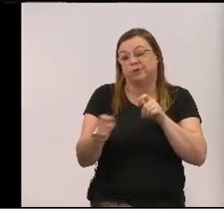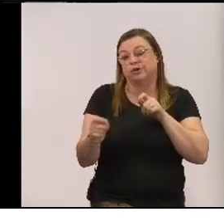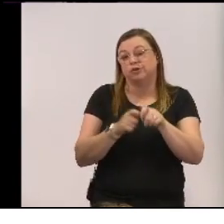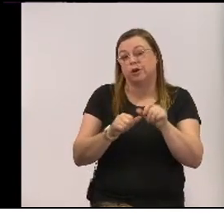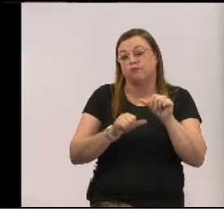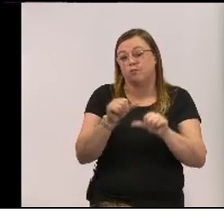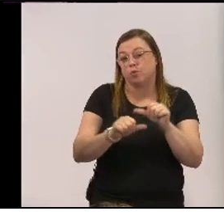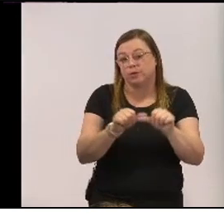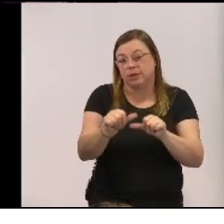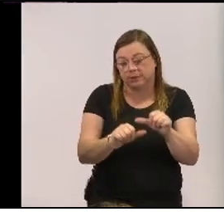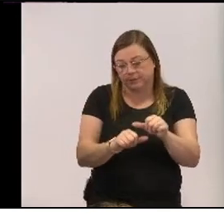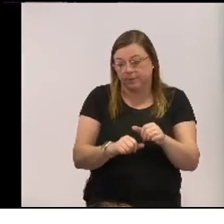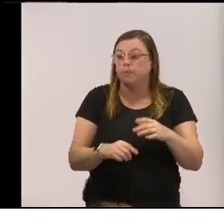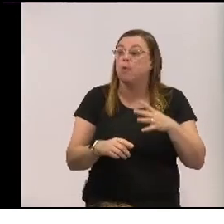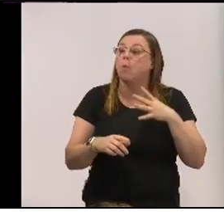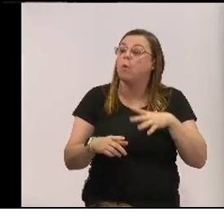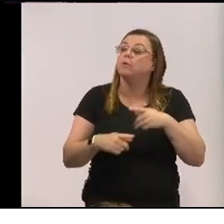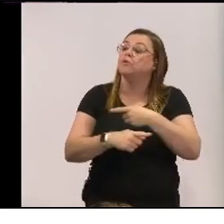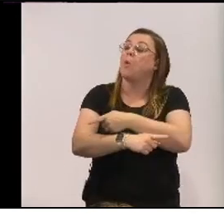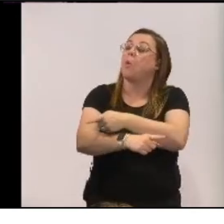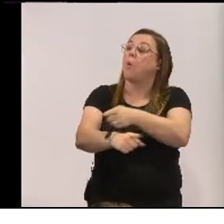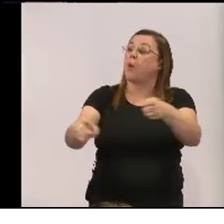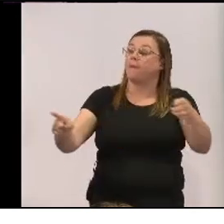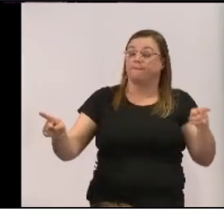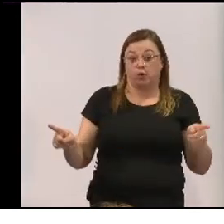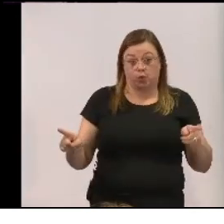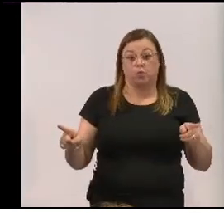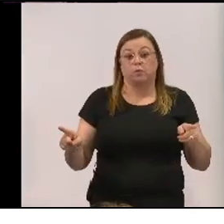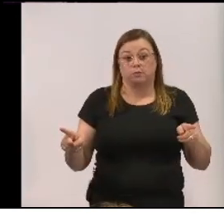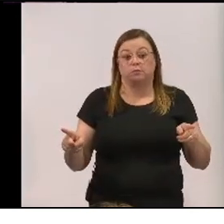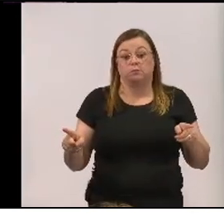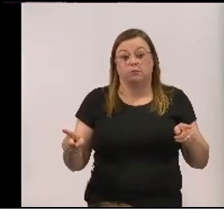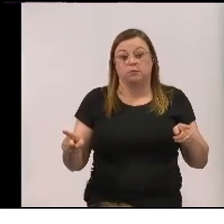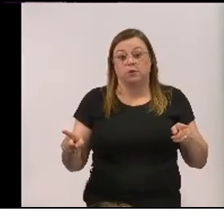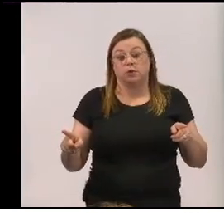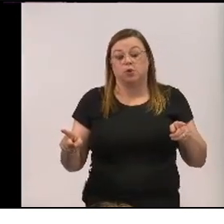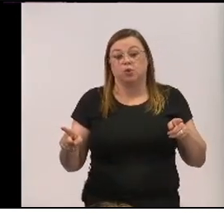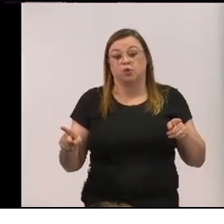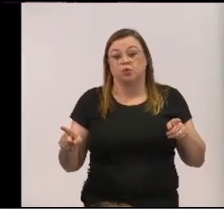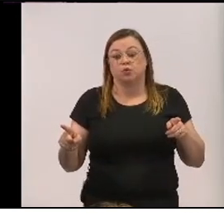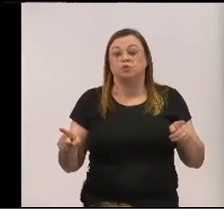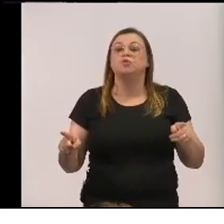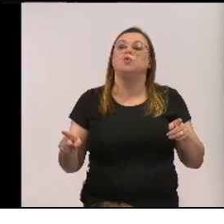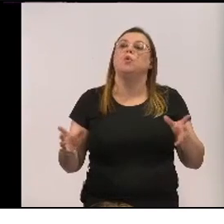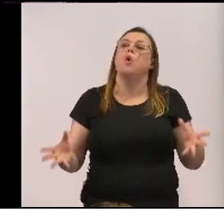And we want all of you to actually come away from this session feeling